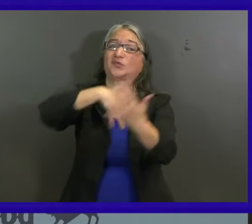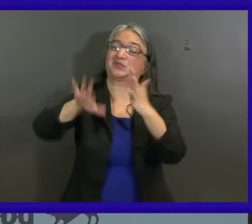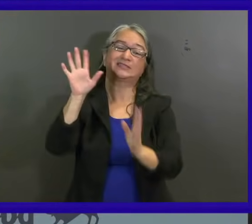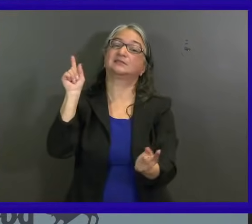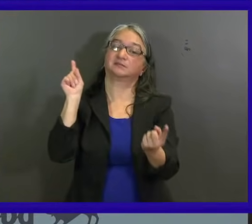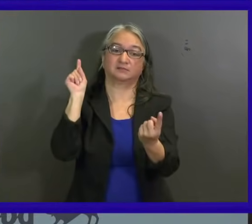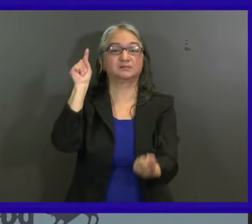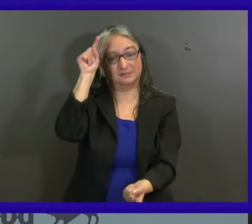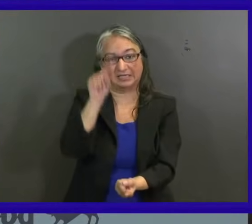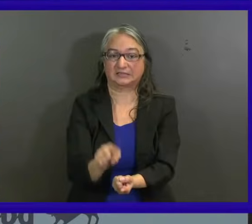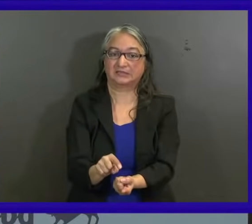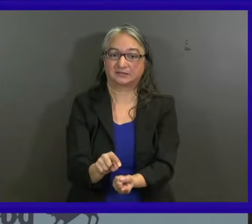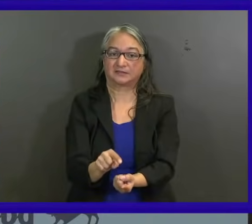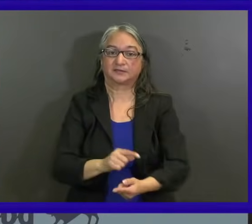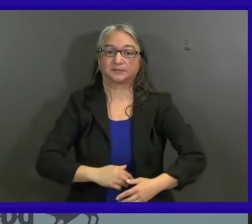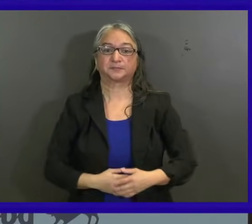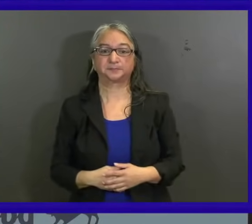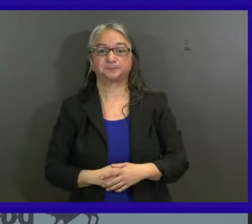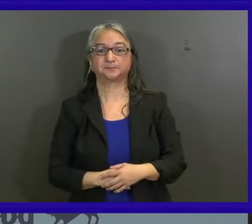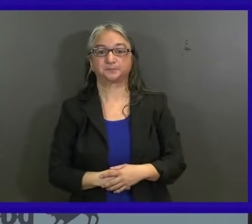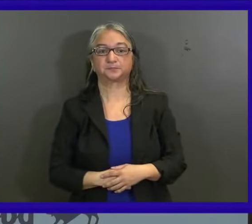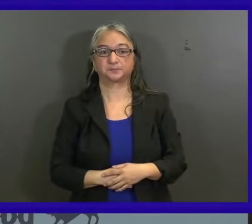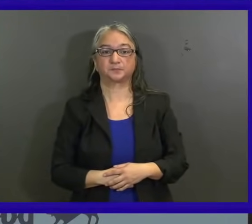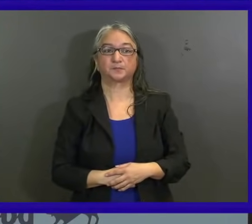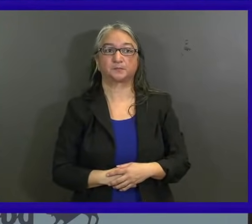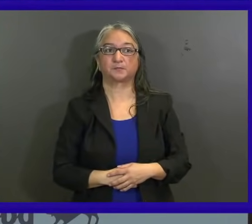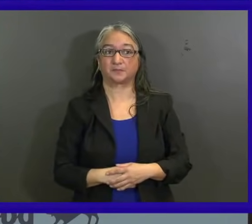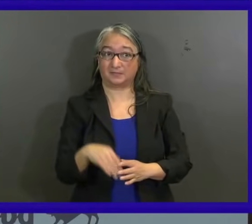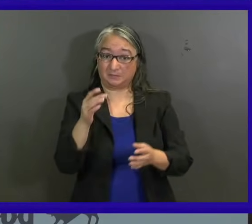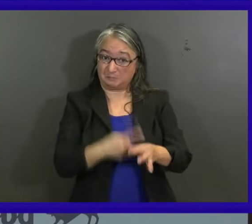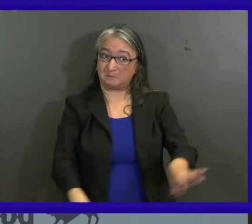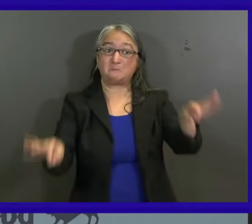especially if you are at high risk so again we have